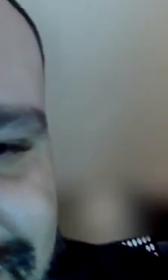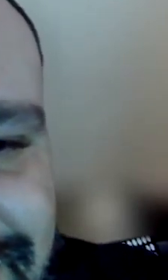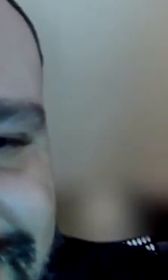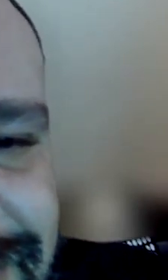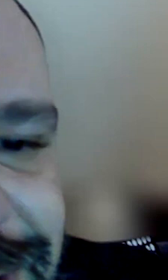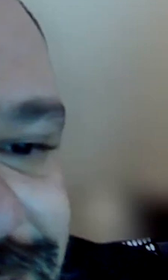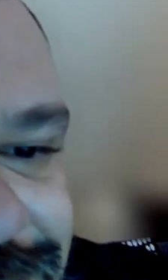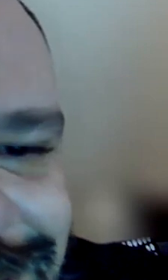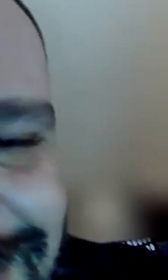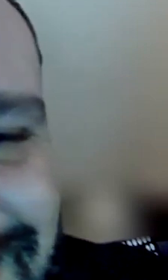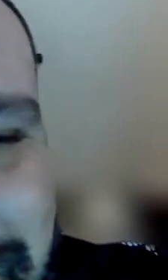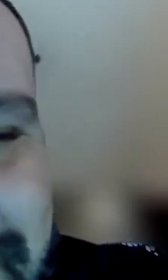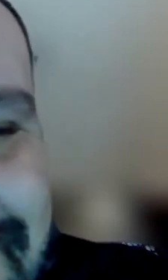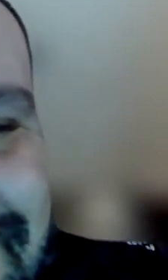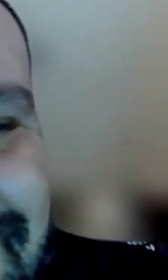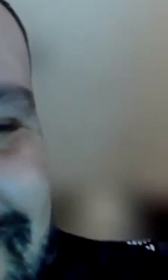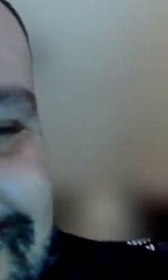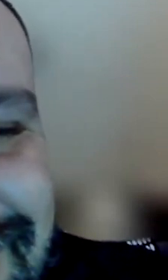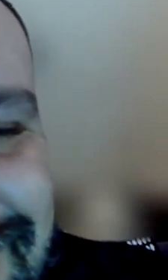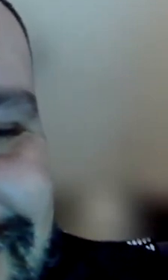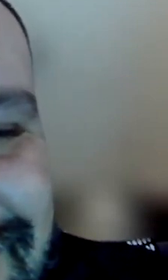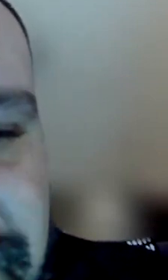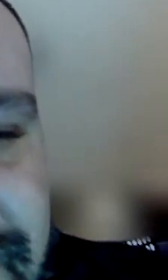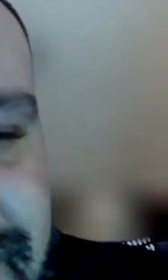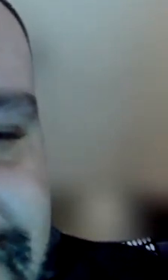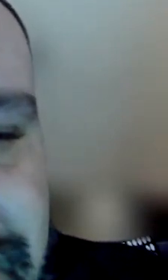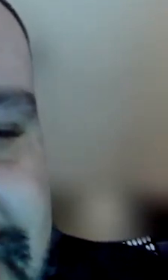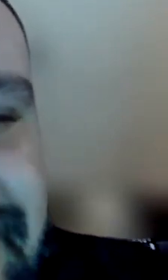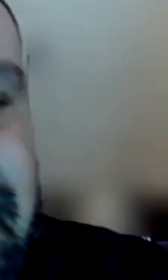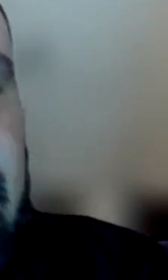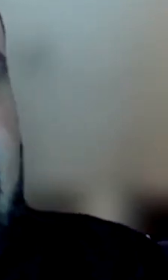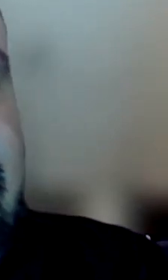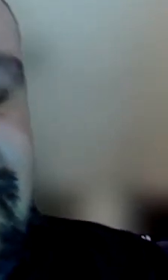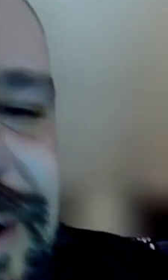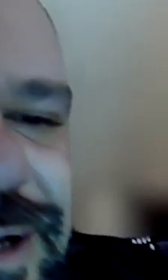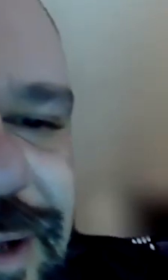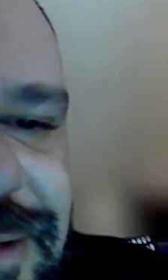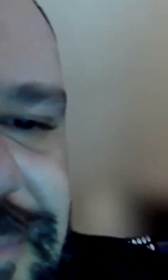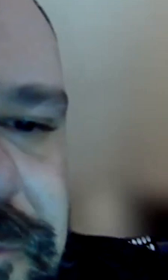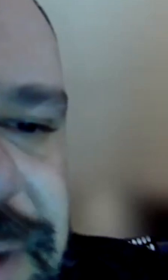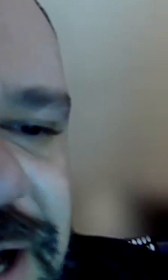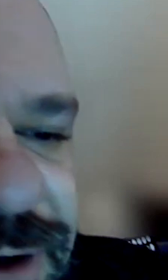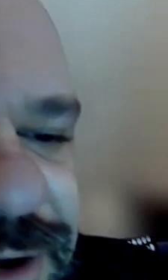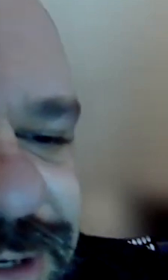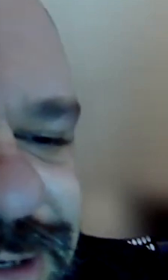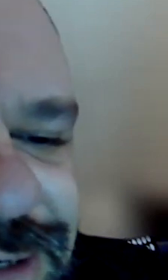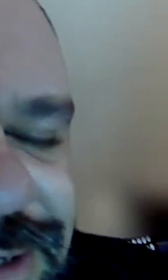beard and sparse dark hair. And I'm wearing a black t-shirt and